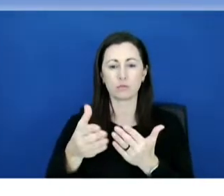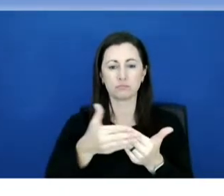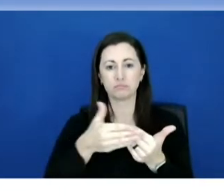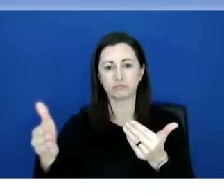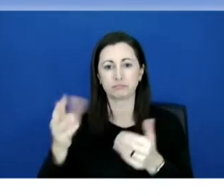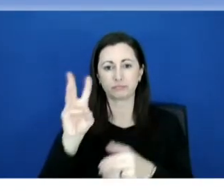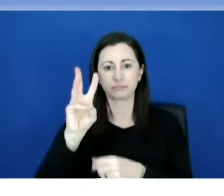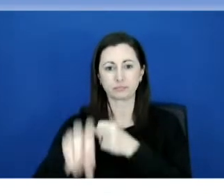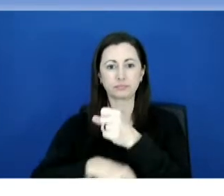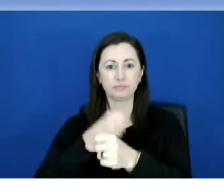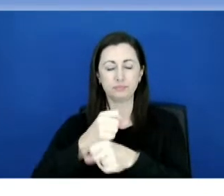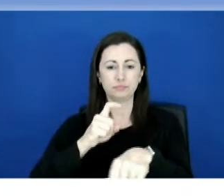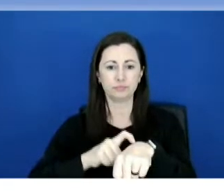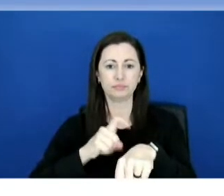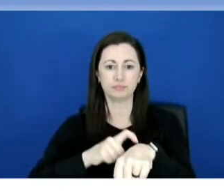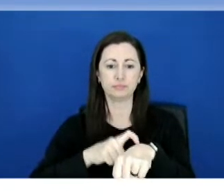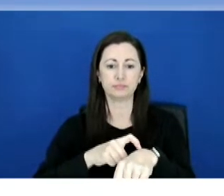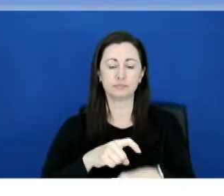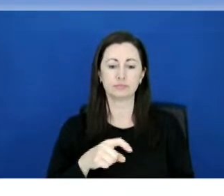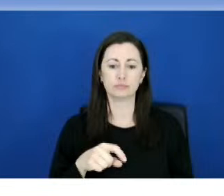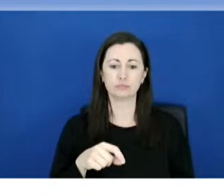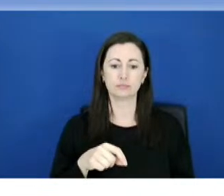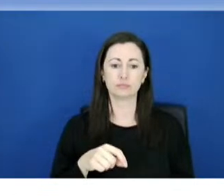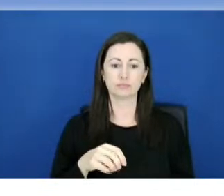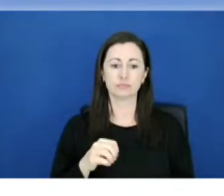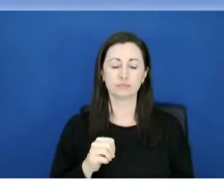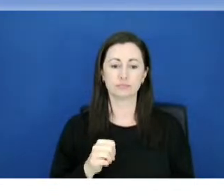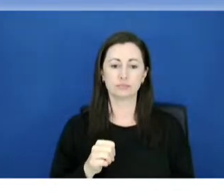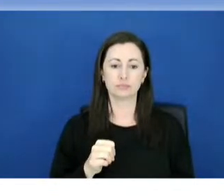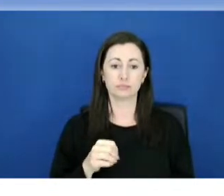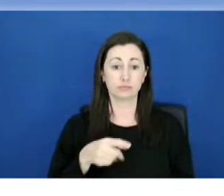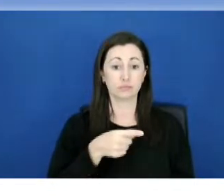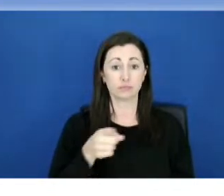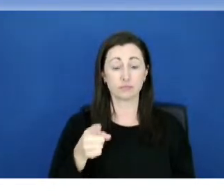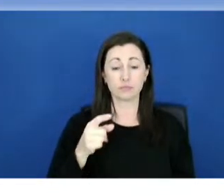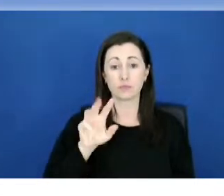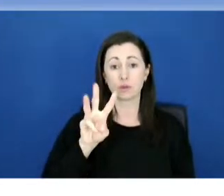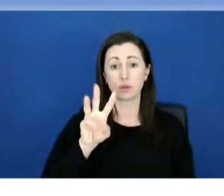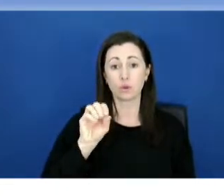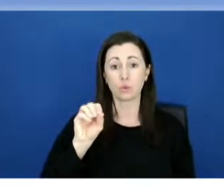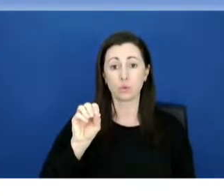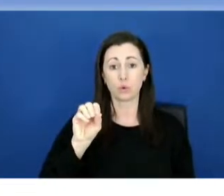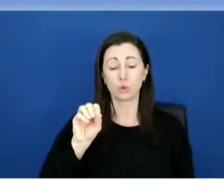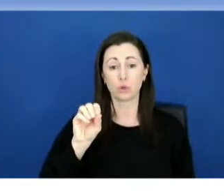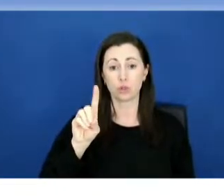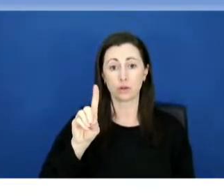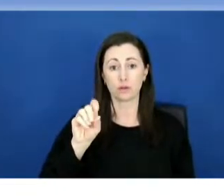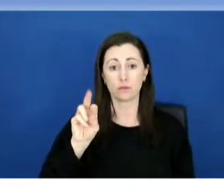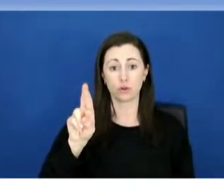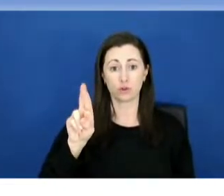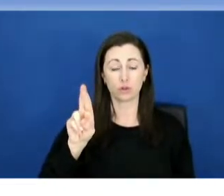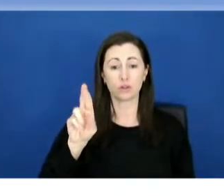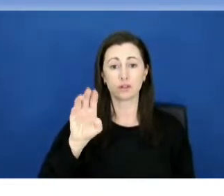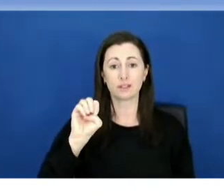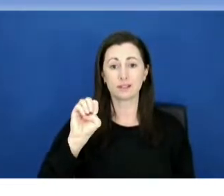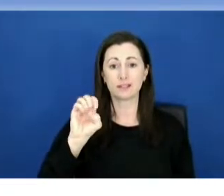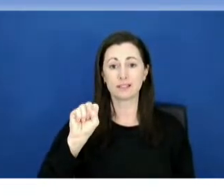HAVE BEEN ACQUIRED OVERTIME,